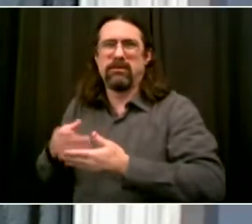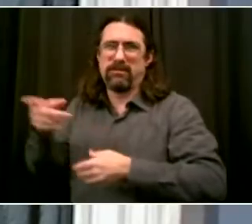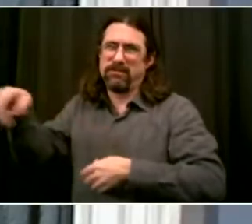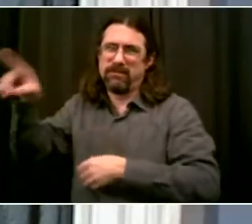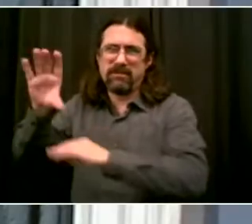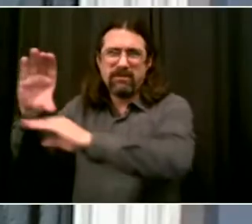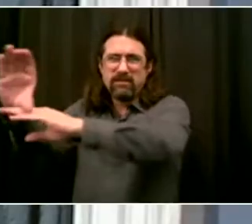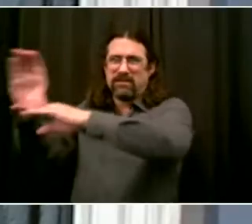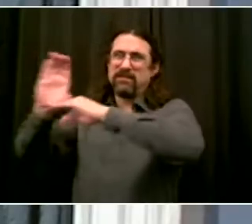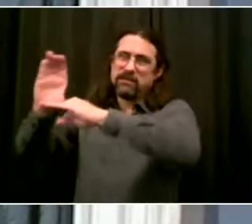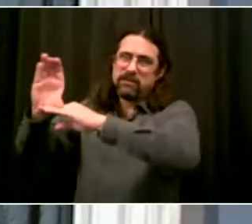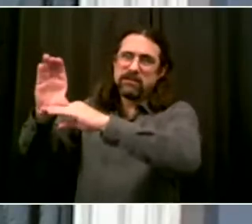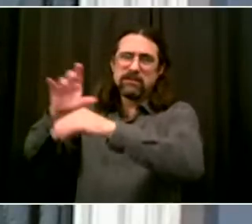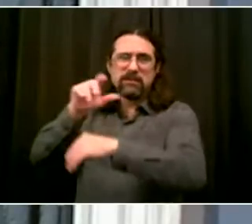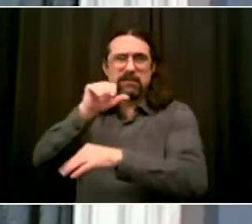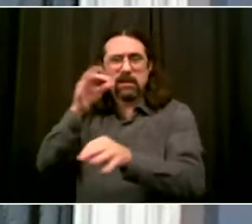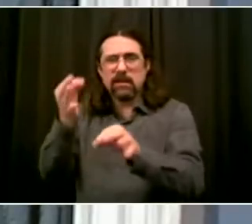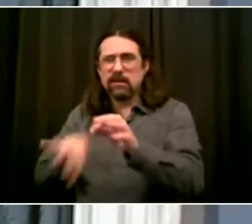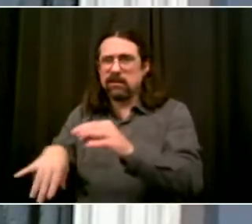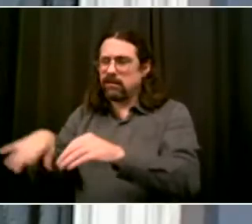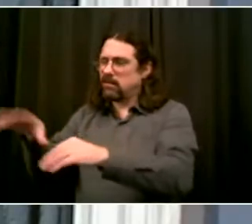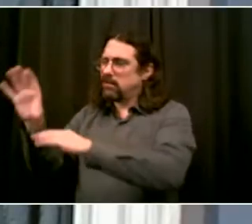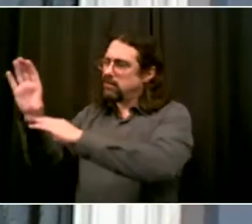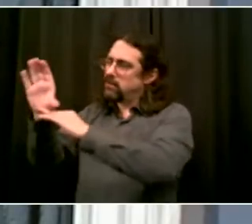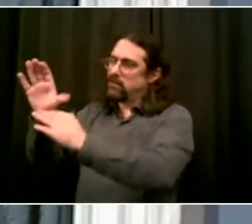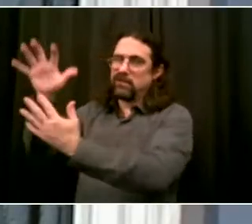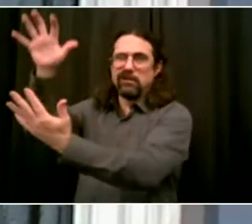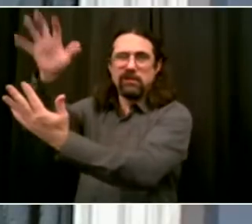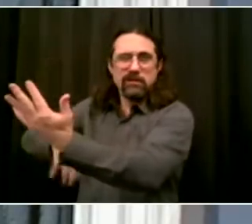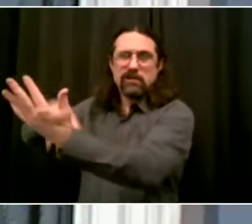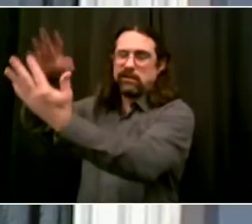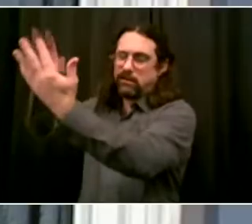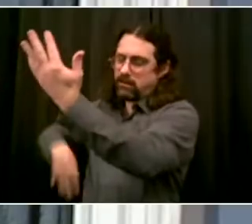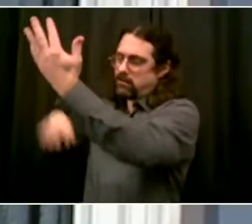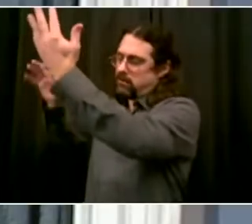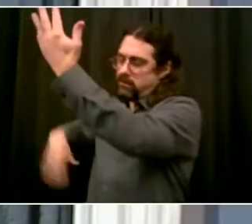AND REAMS OF SCIENTIFIC ANALYSIS